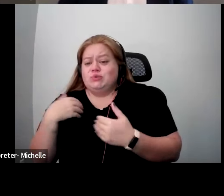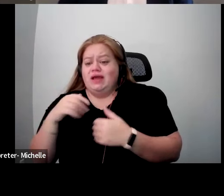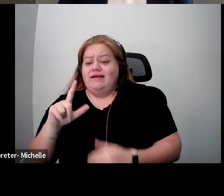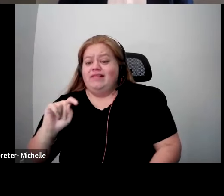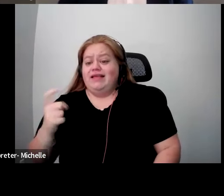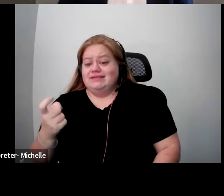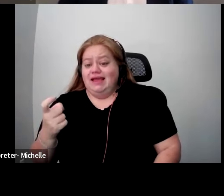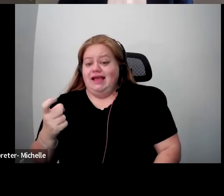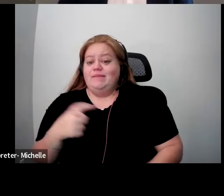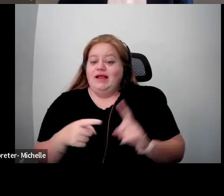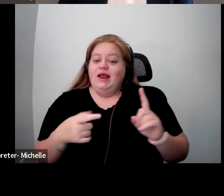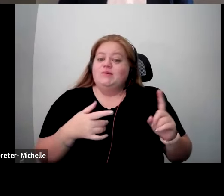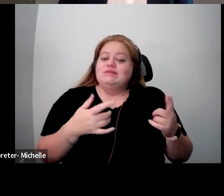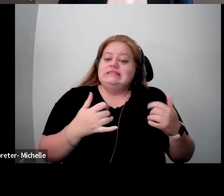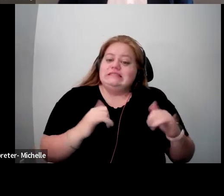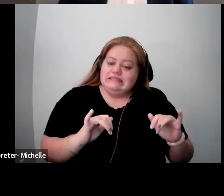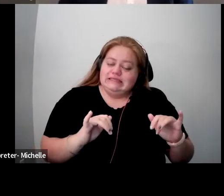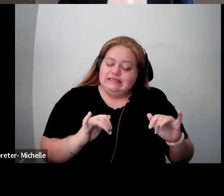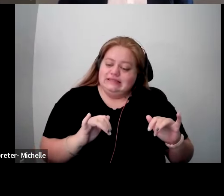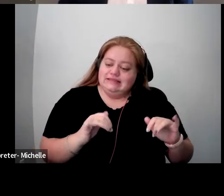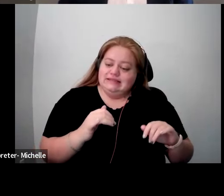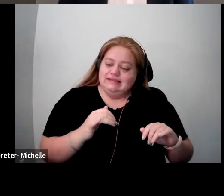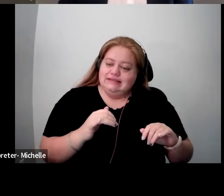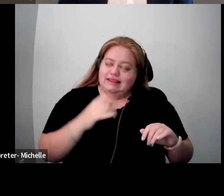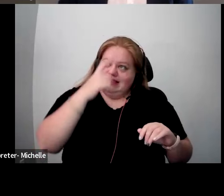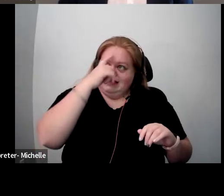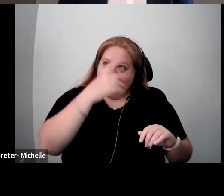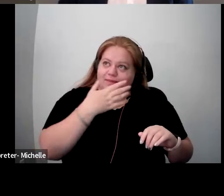But I would still-- I would still think that the best one is HTML